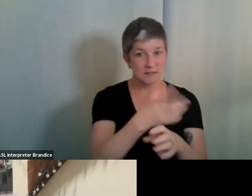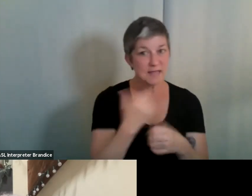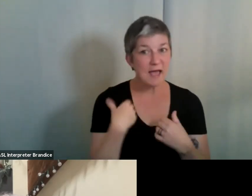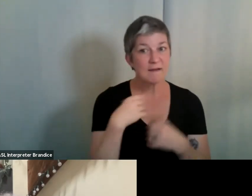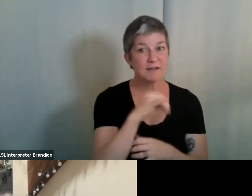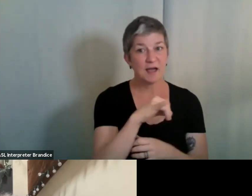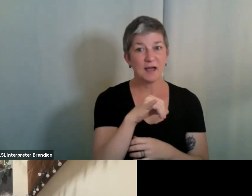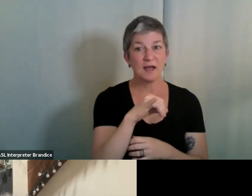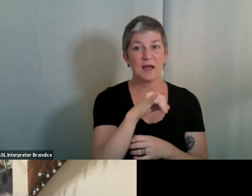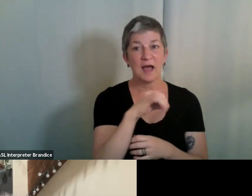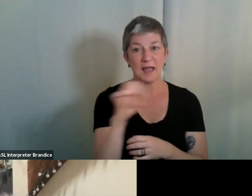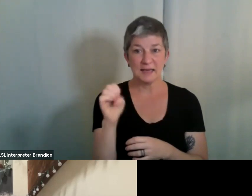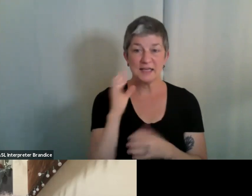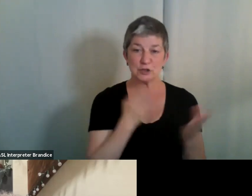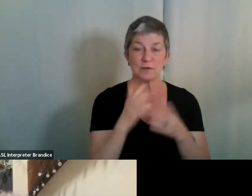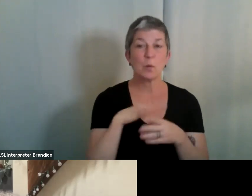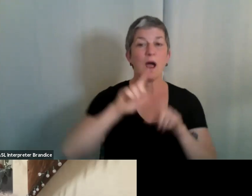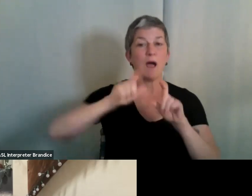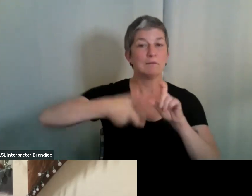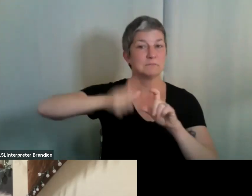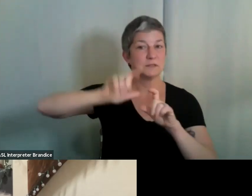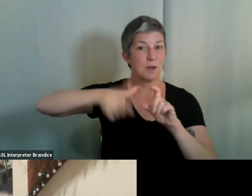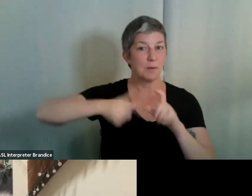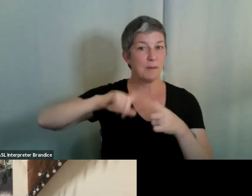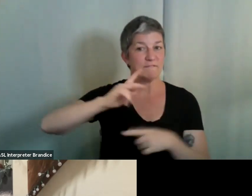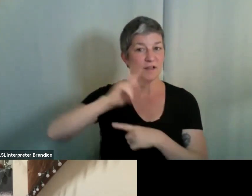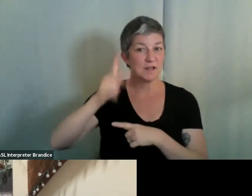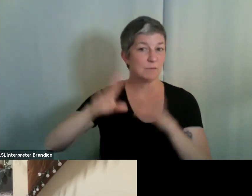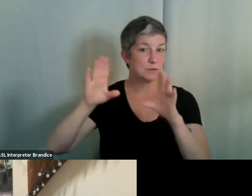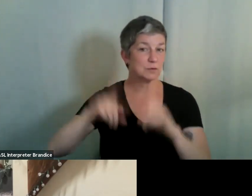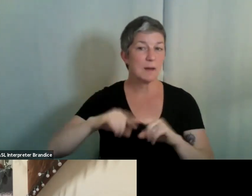suburb of Philadelphia, which is great. But they tend to assume